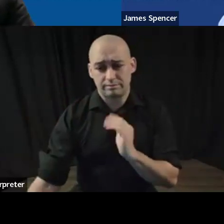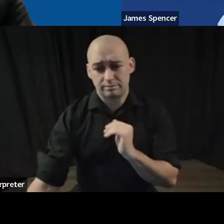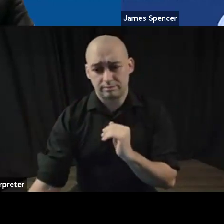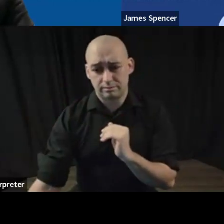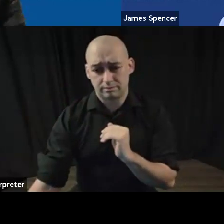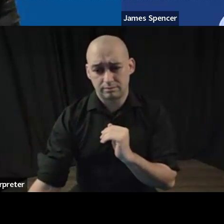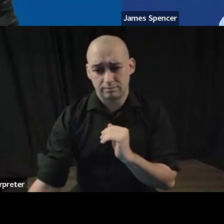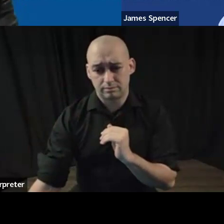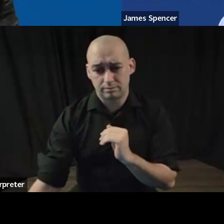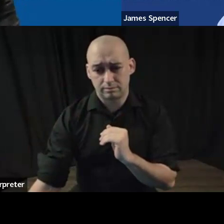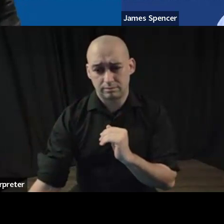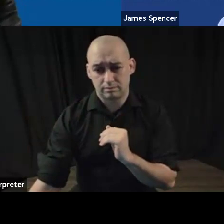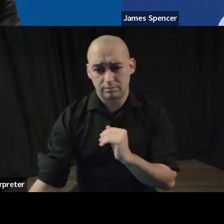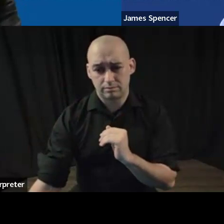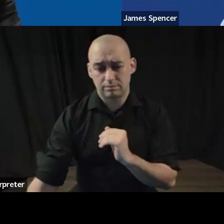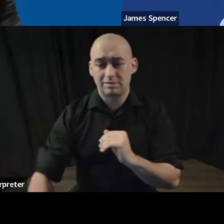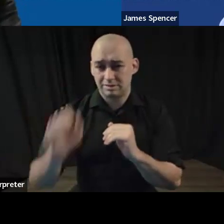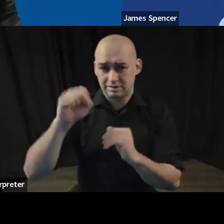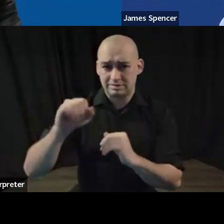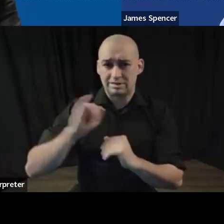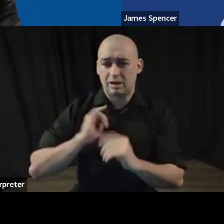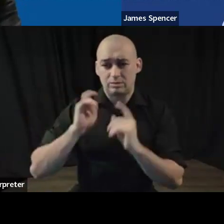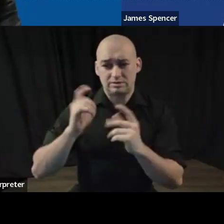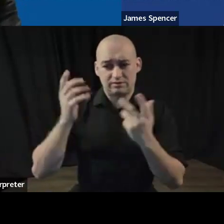Yeah, Scott, I was getting a lot of feedback on that is there any way we